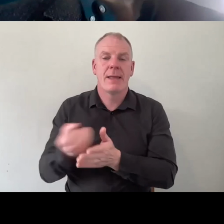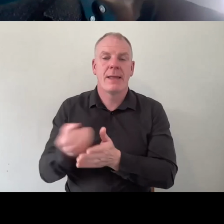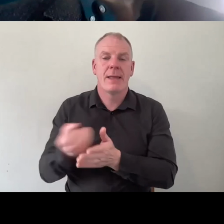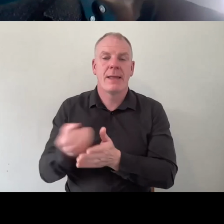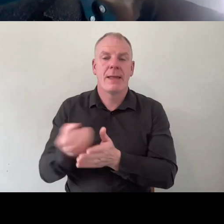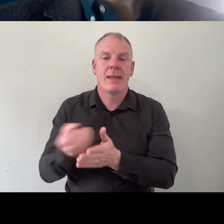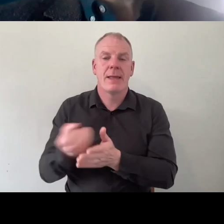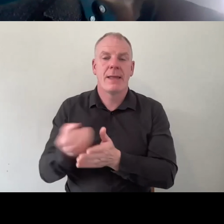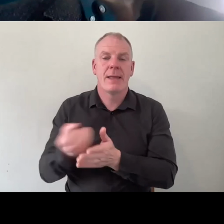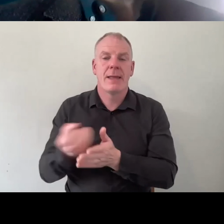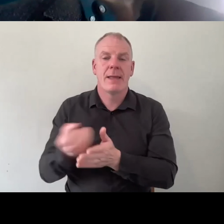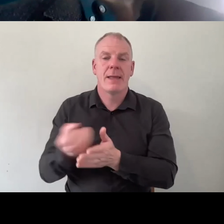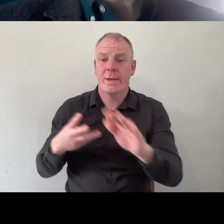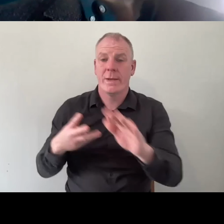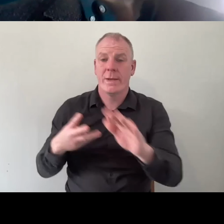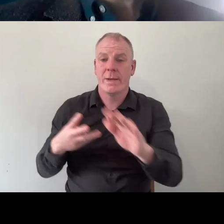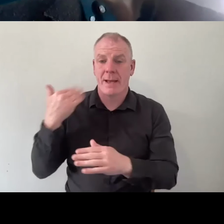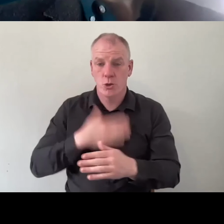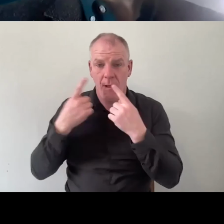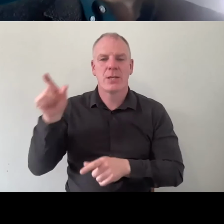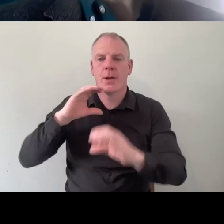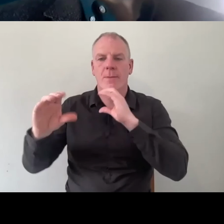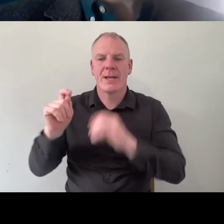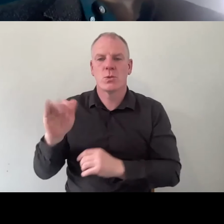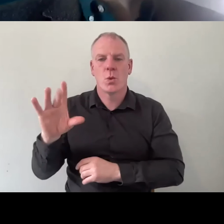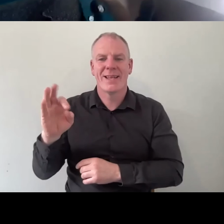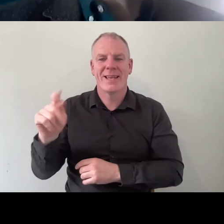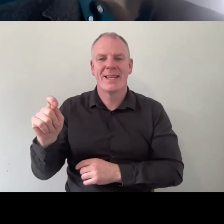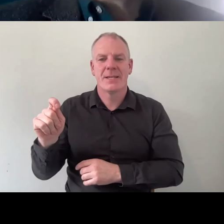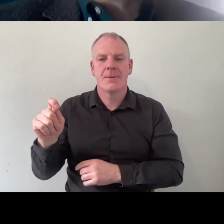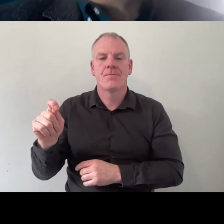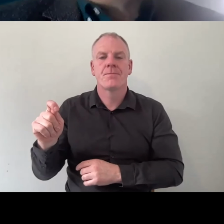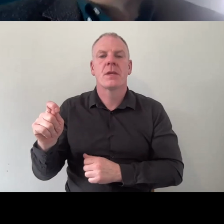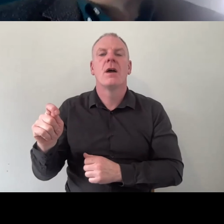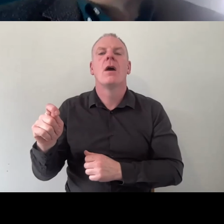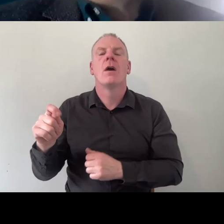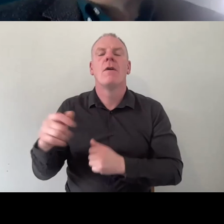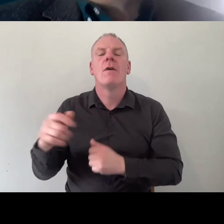It is our Customer Communication Toolkit for Services to the Public.